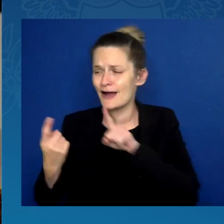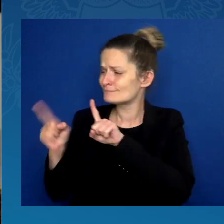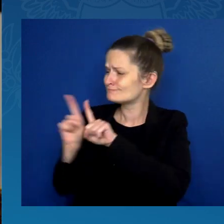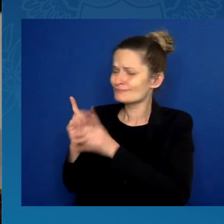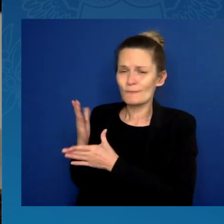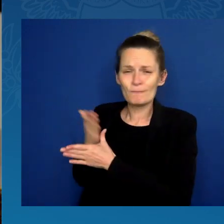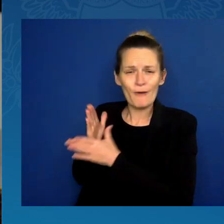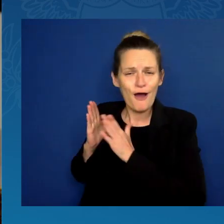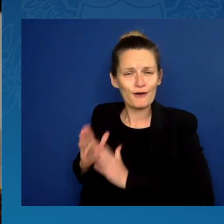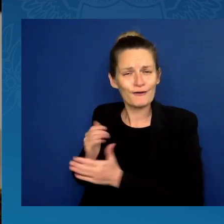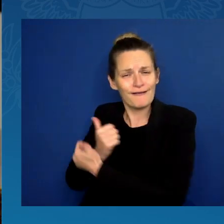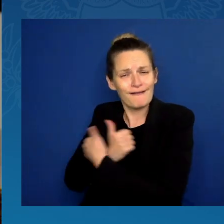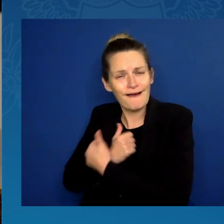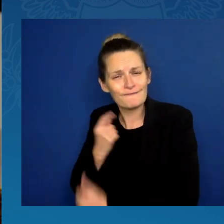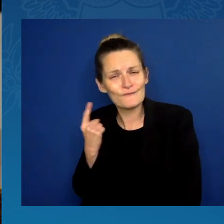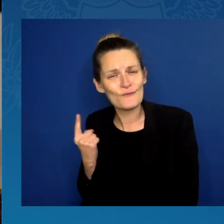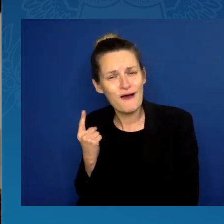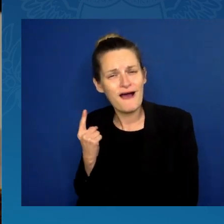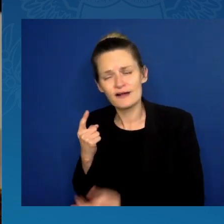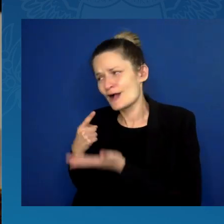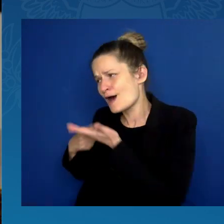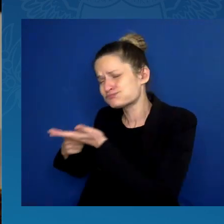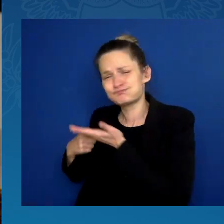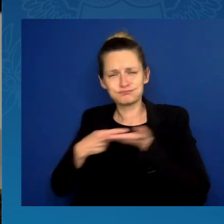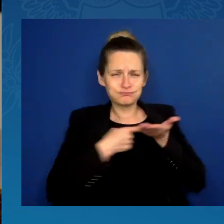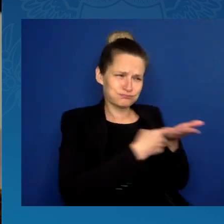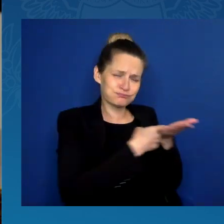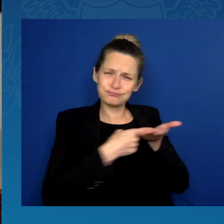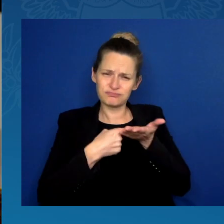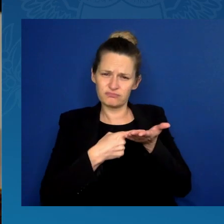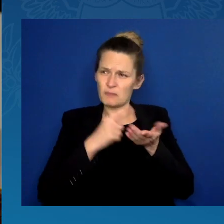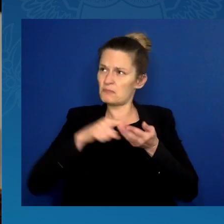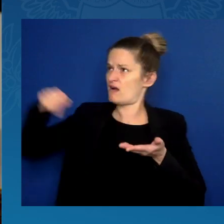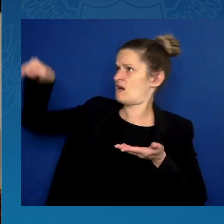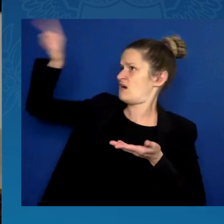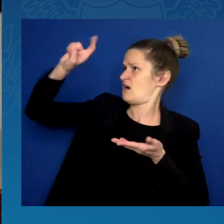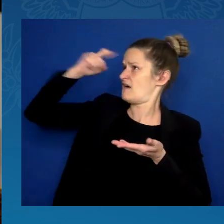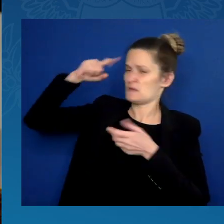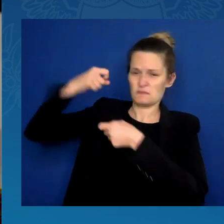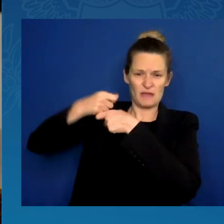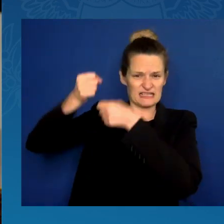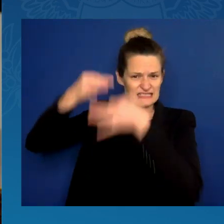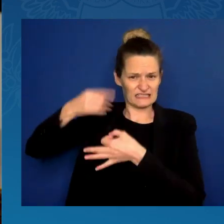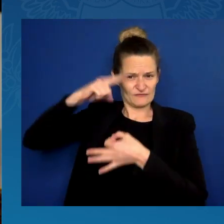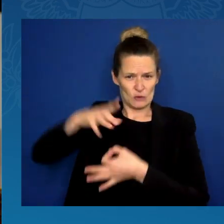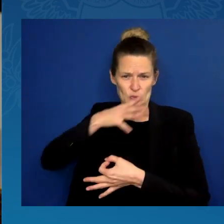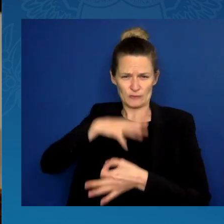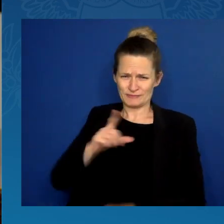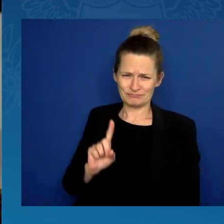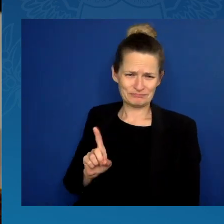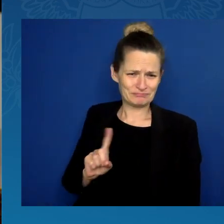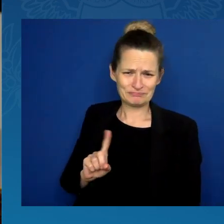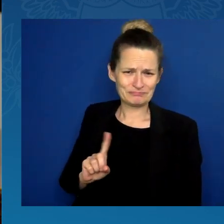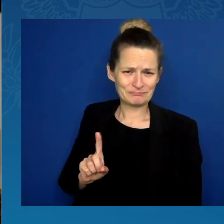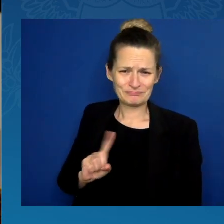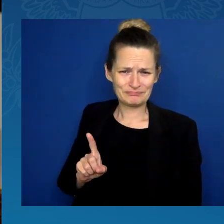And in particular, when we talk about the impact on Latinas, we are we are faced with a number of particular issues